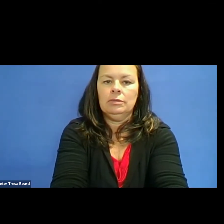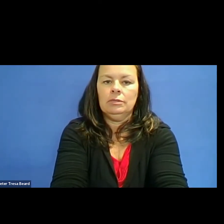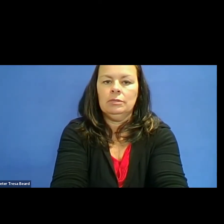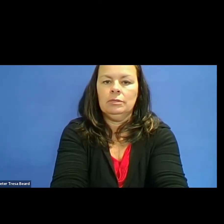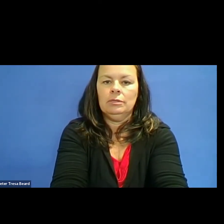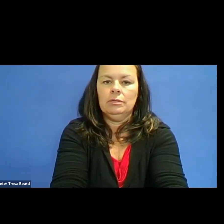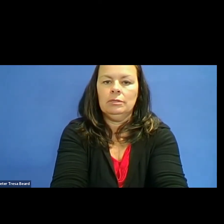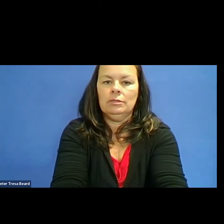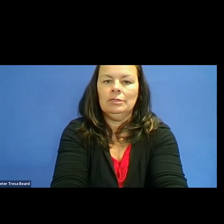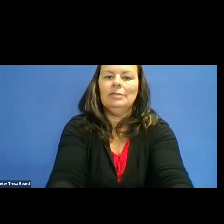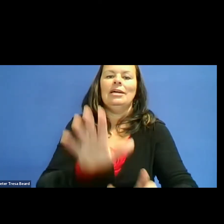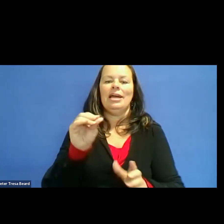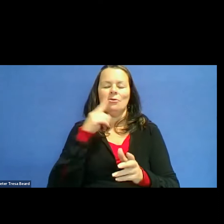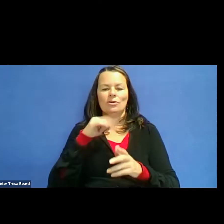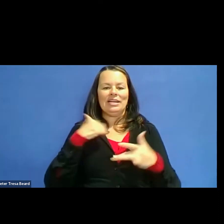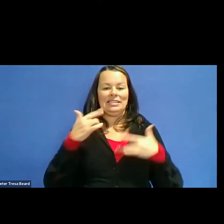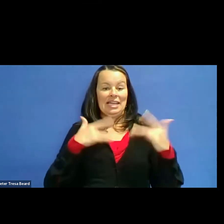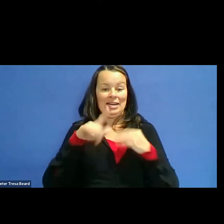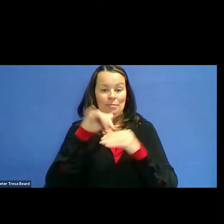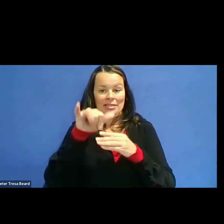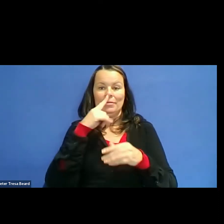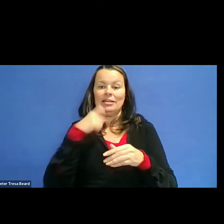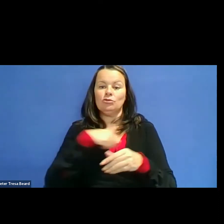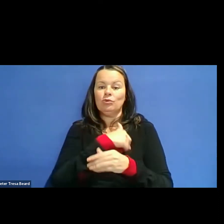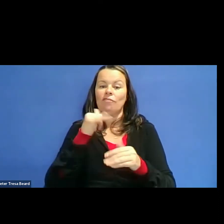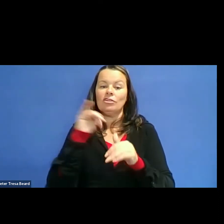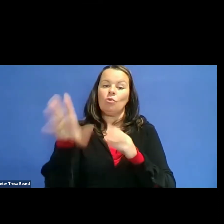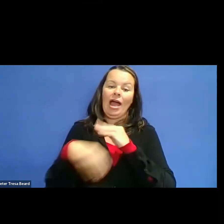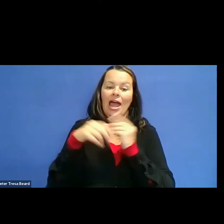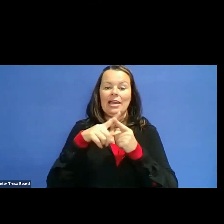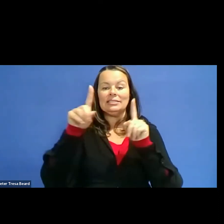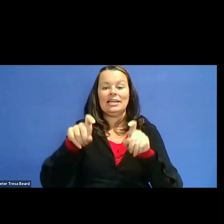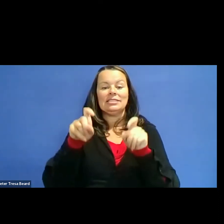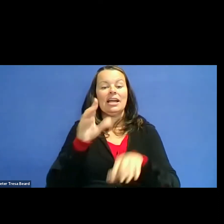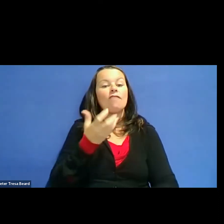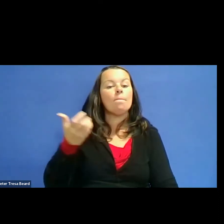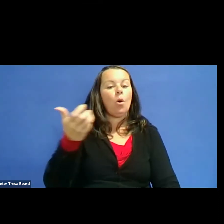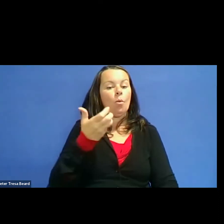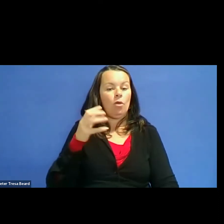So with that, I'm going to invite two members of our team over at Diamond, Dusty